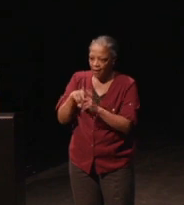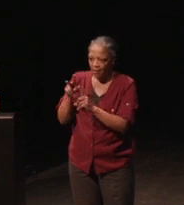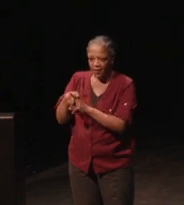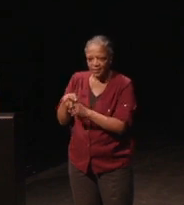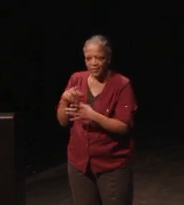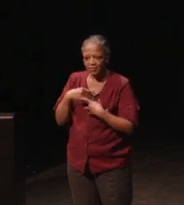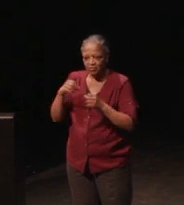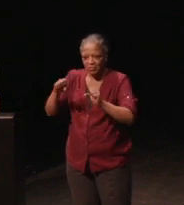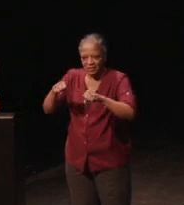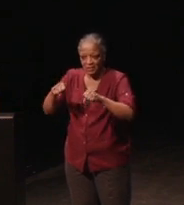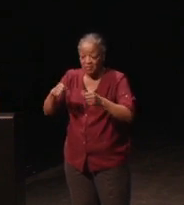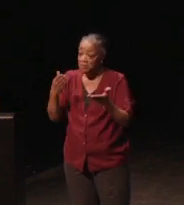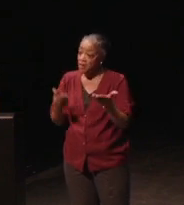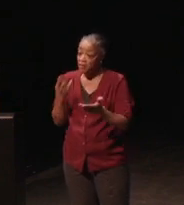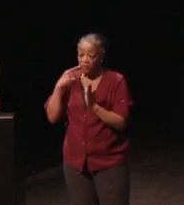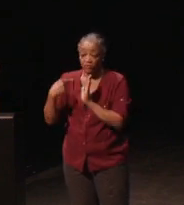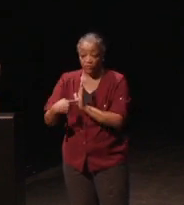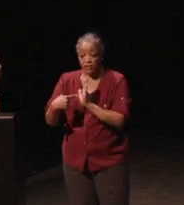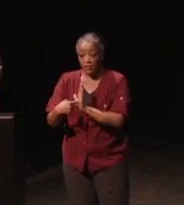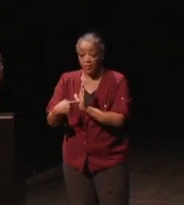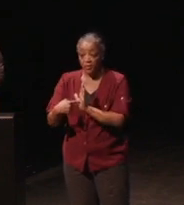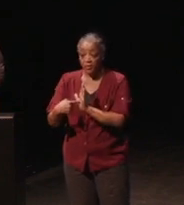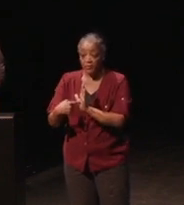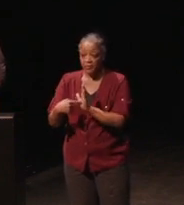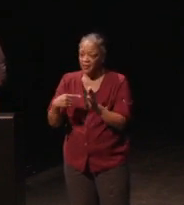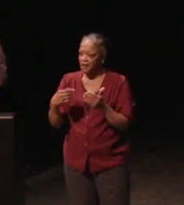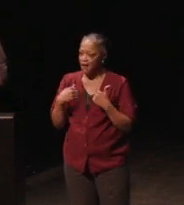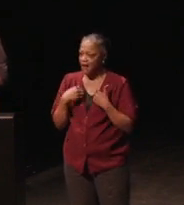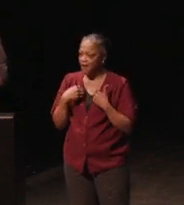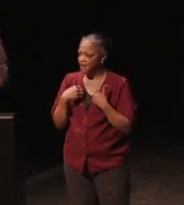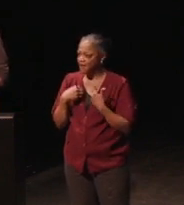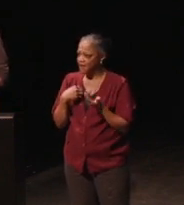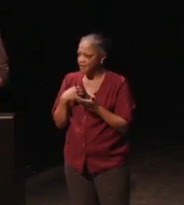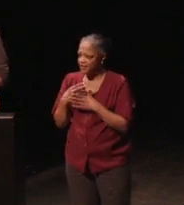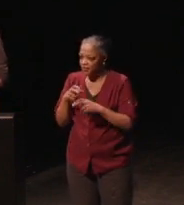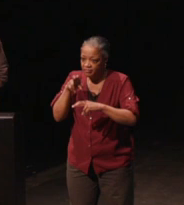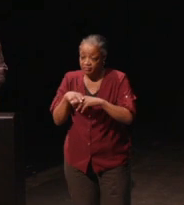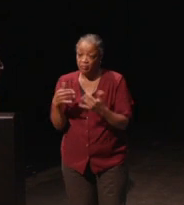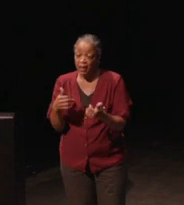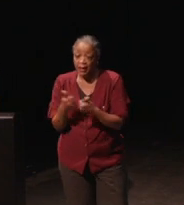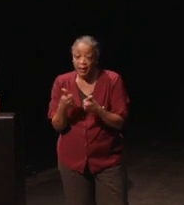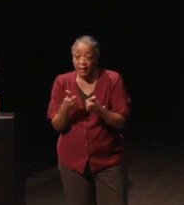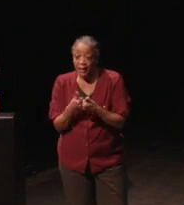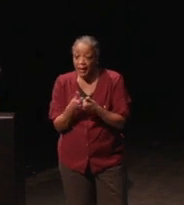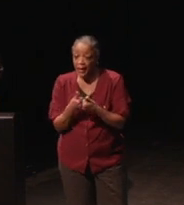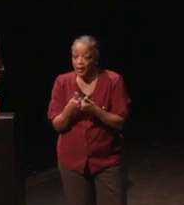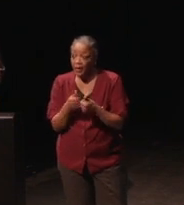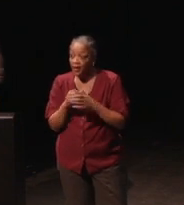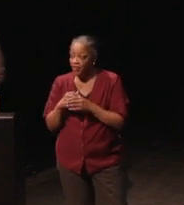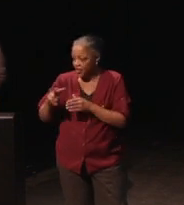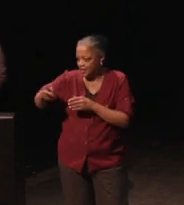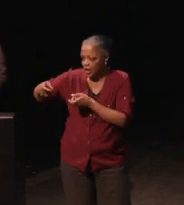You might, for example, have a kid sat and play a game and can jump on the second controller and help them